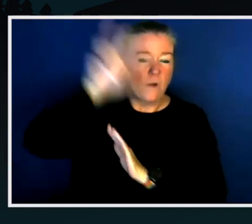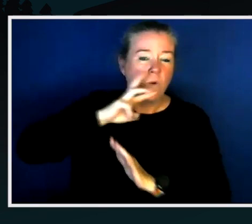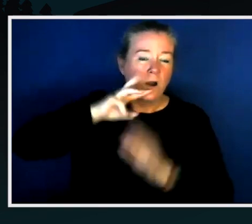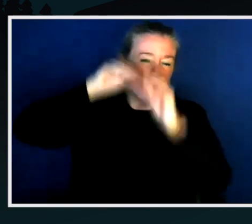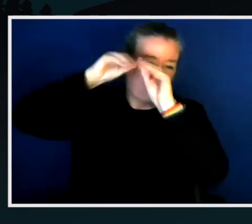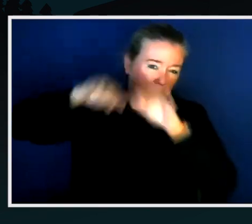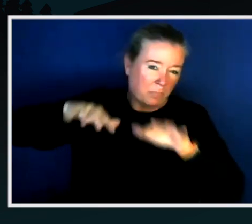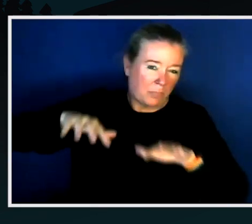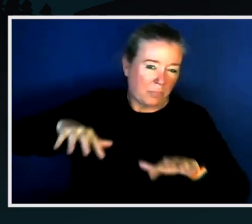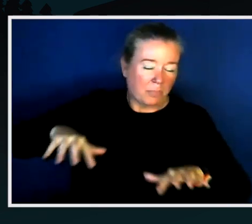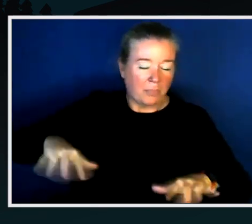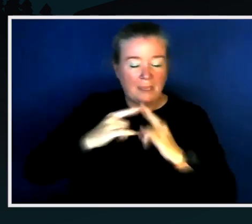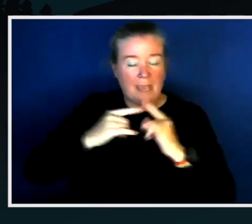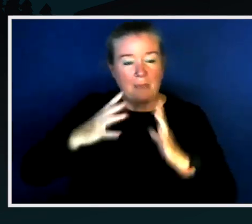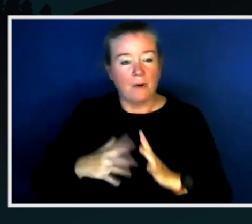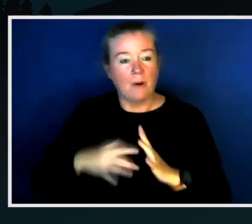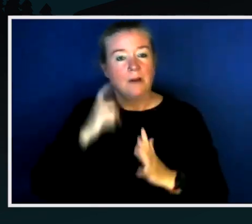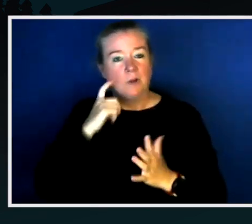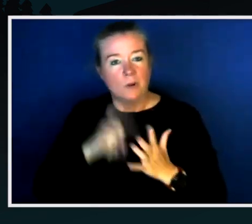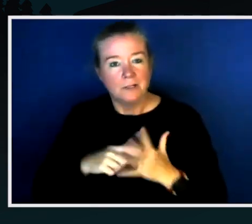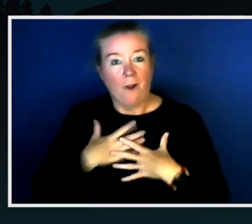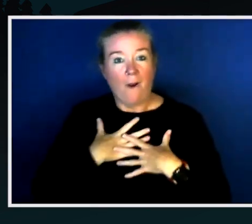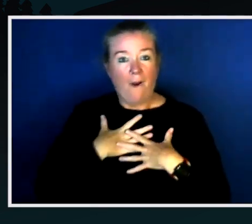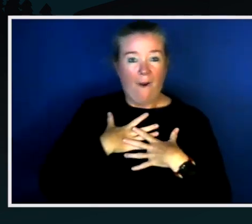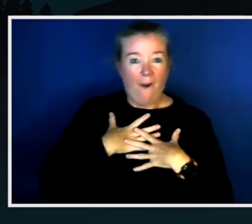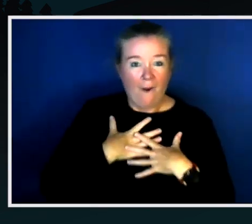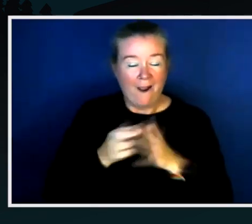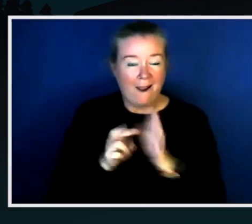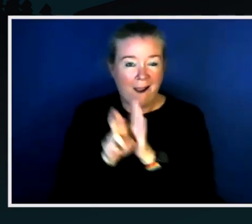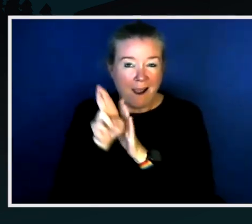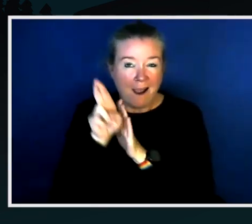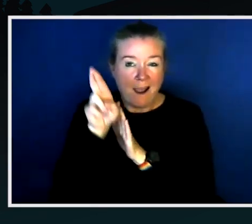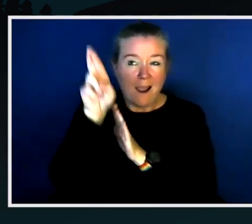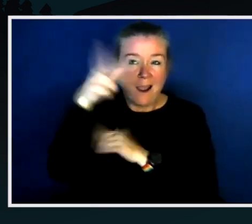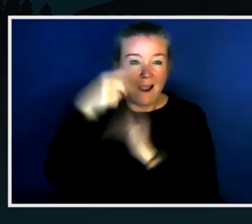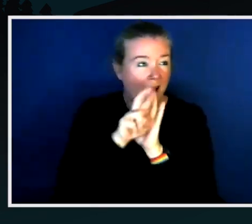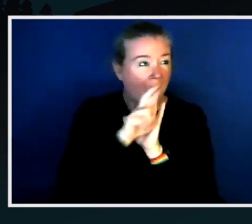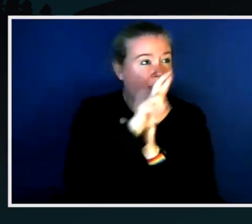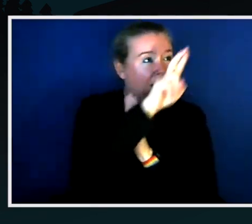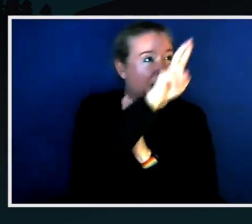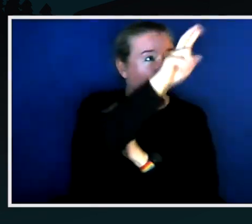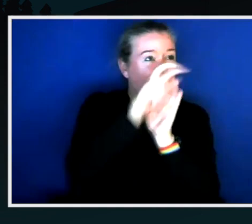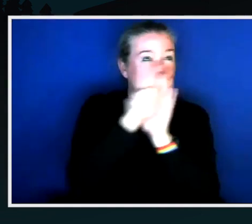spraying water downward. Campers observe excitedly as each rocket launches into the air.